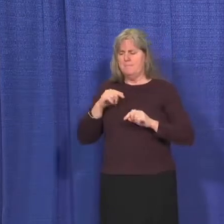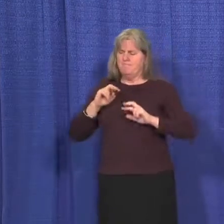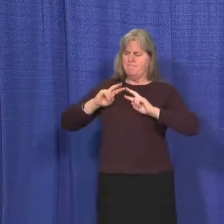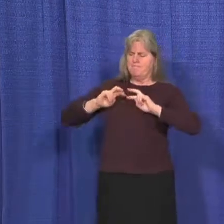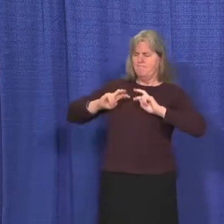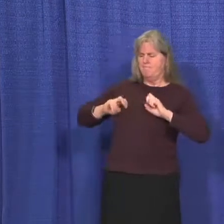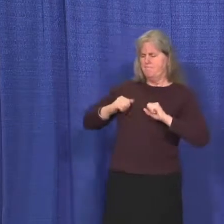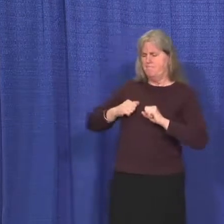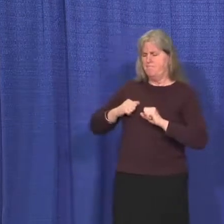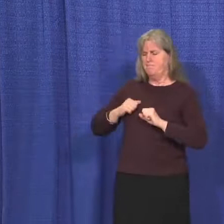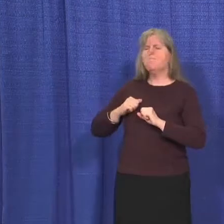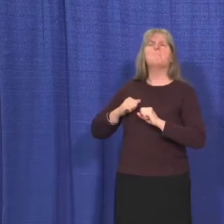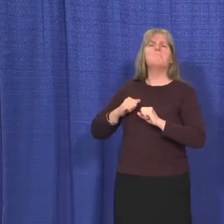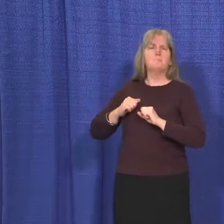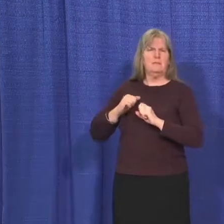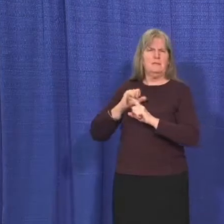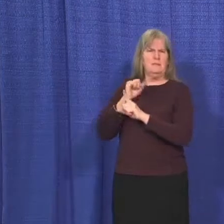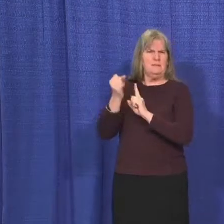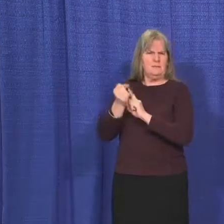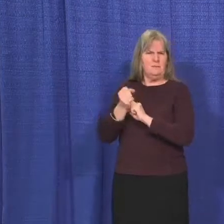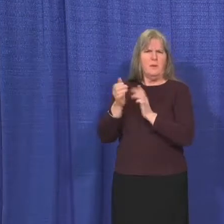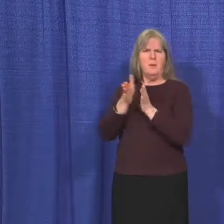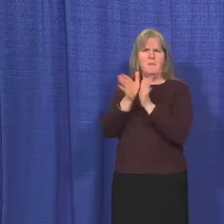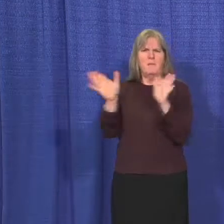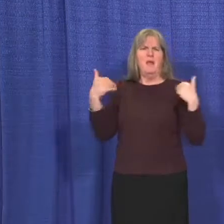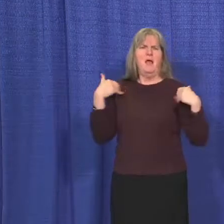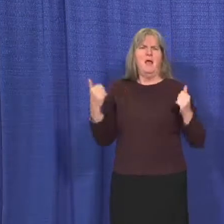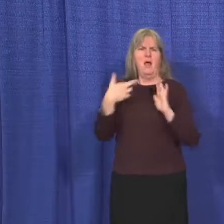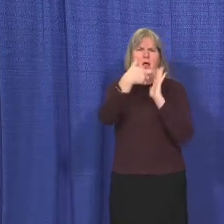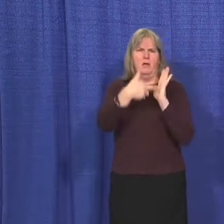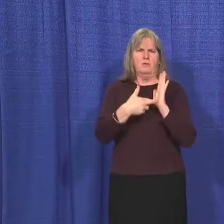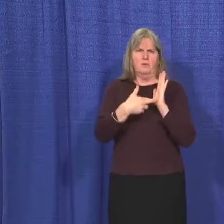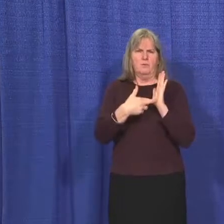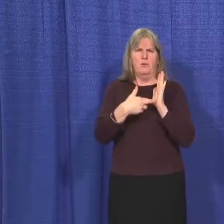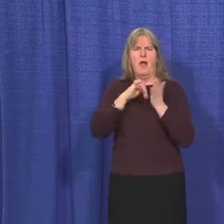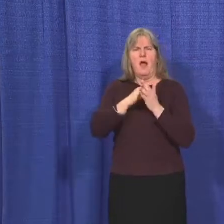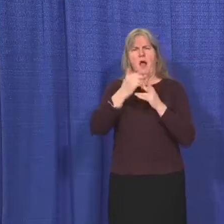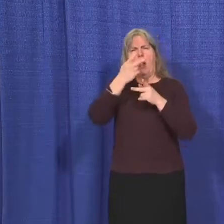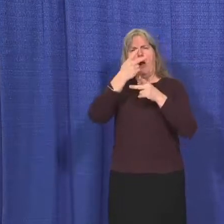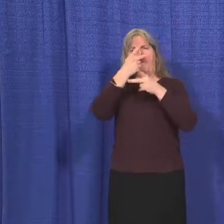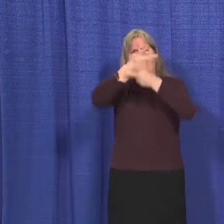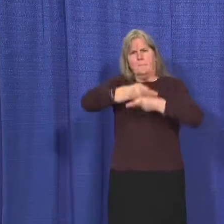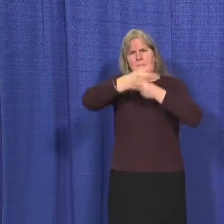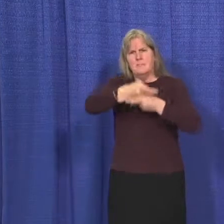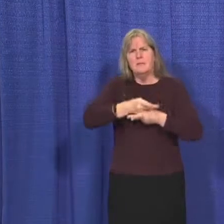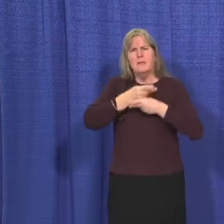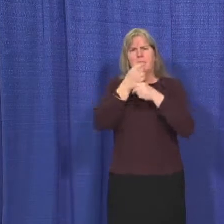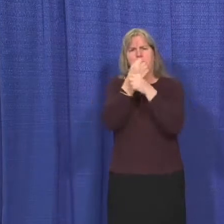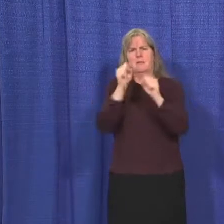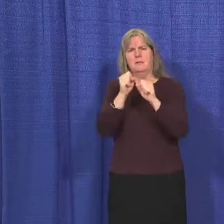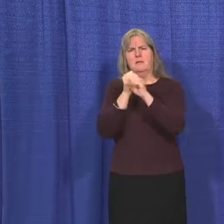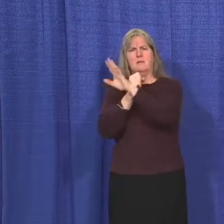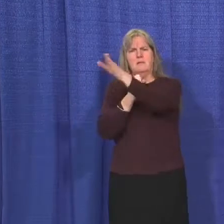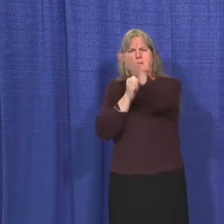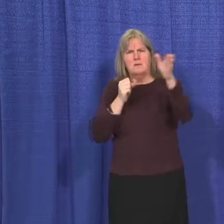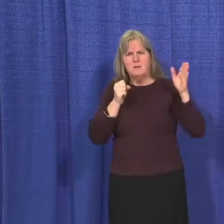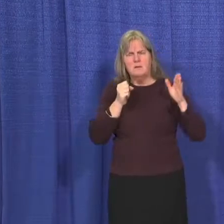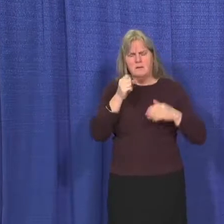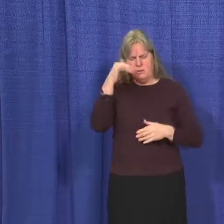recommended as rapidly as possible those public health measures we thought would best protect Yukoners from COVID-19.